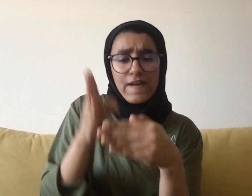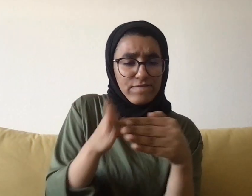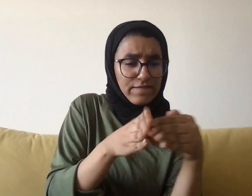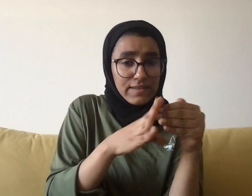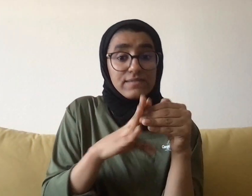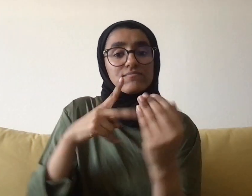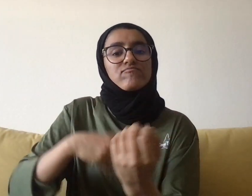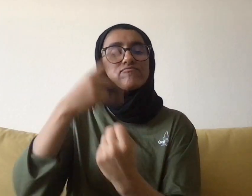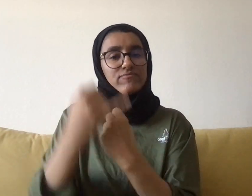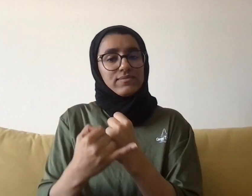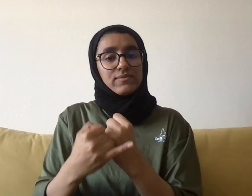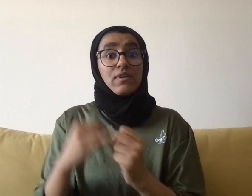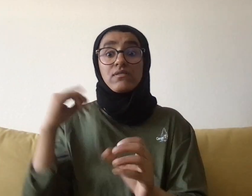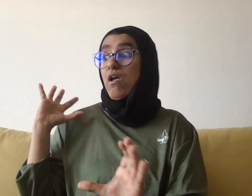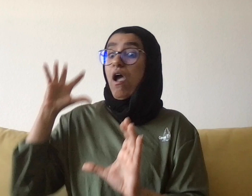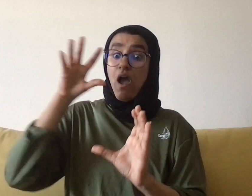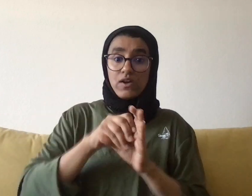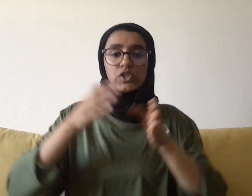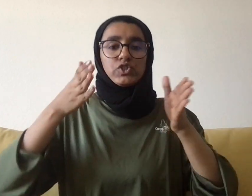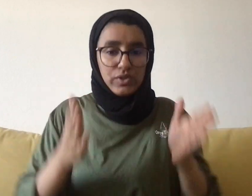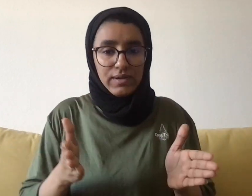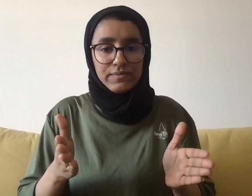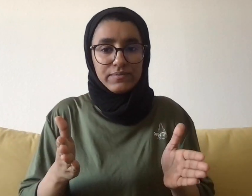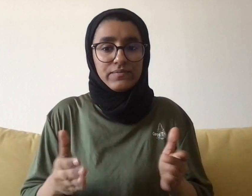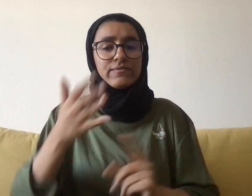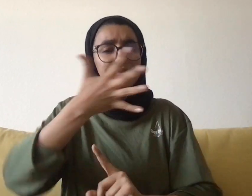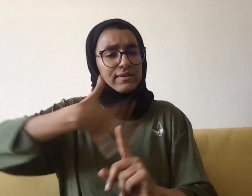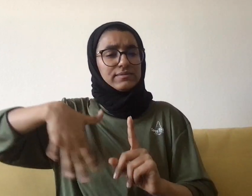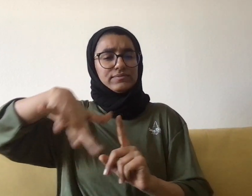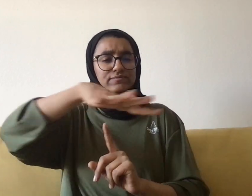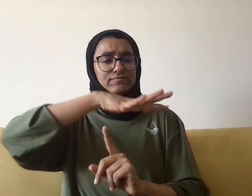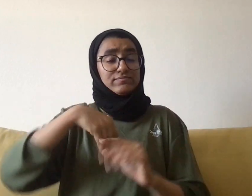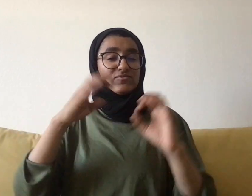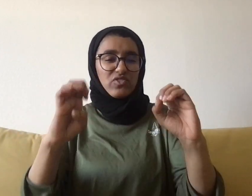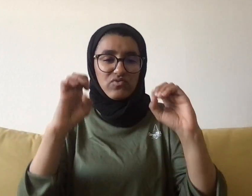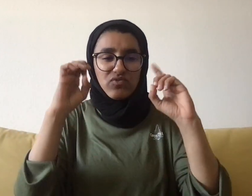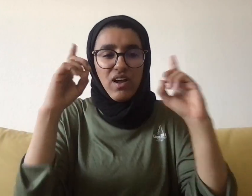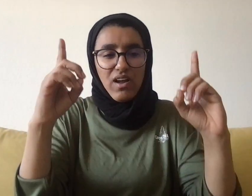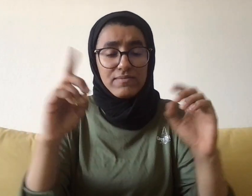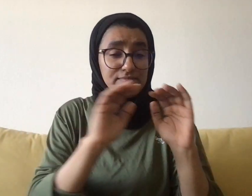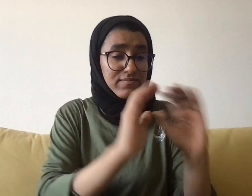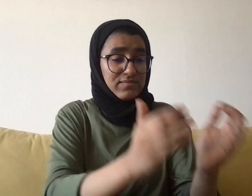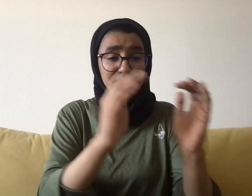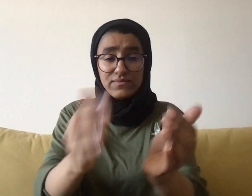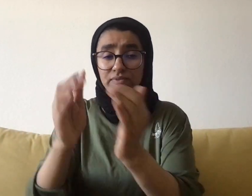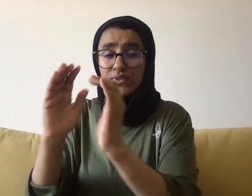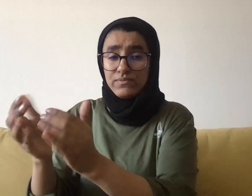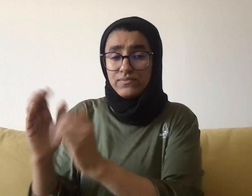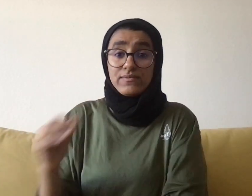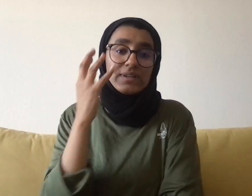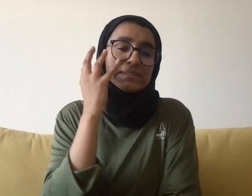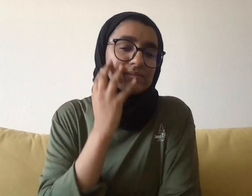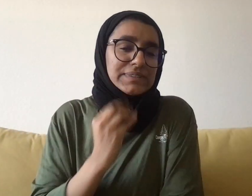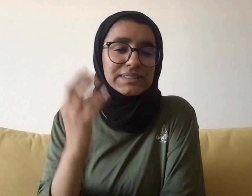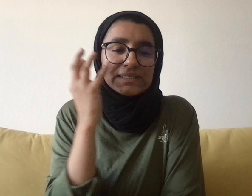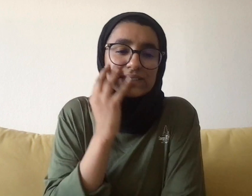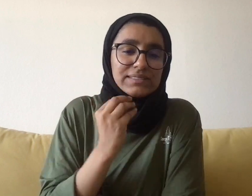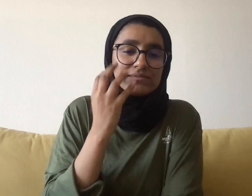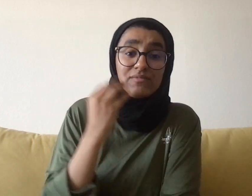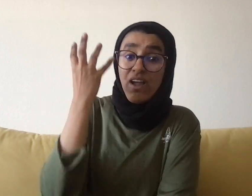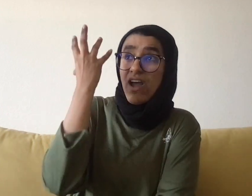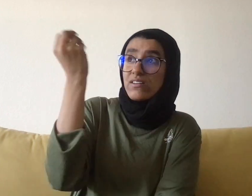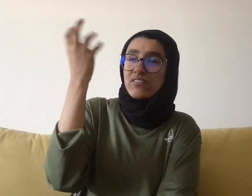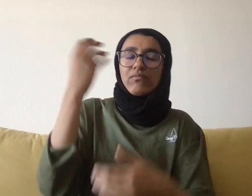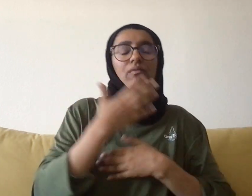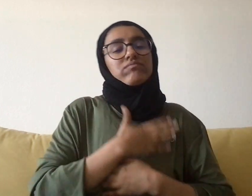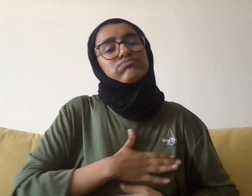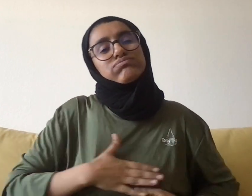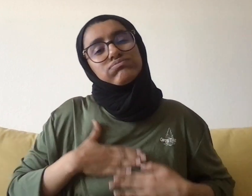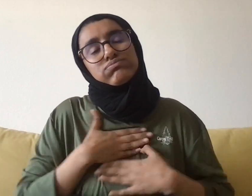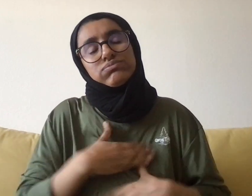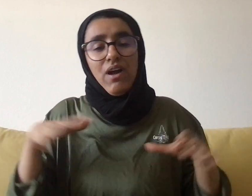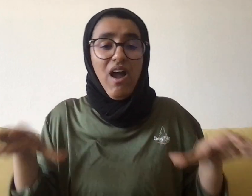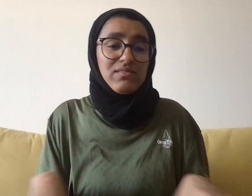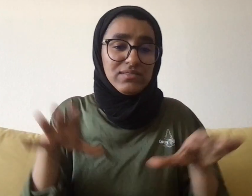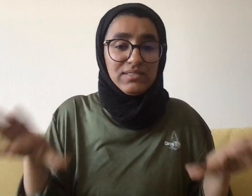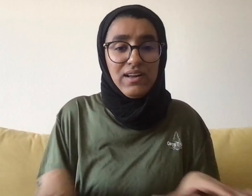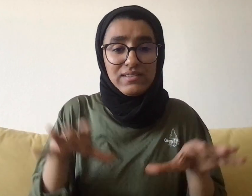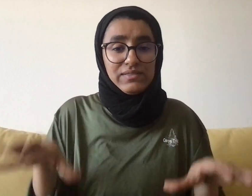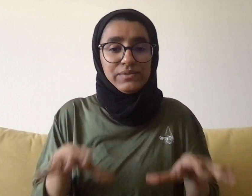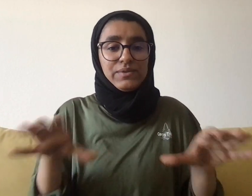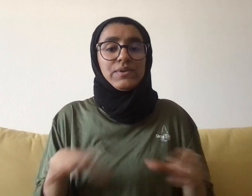to complete projects, participate in environmental education session and experience outdoor recreational activities.